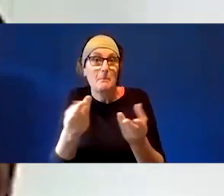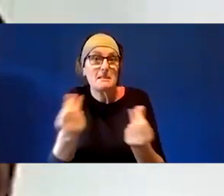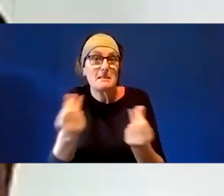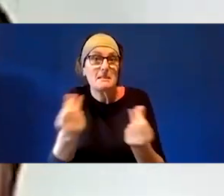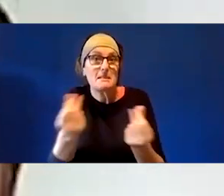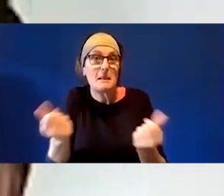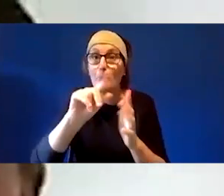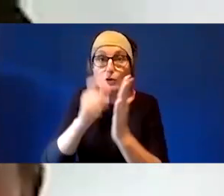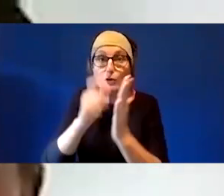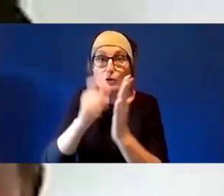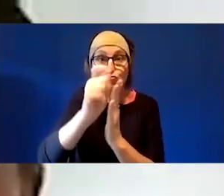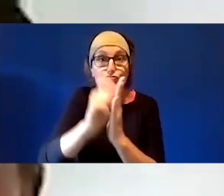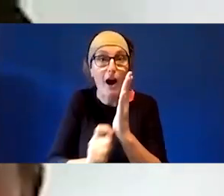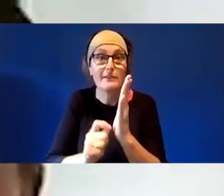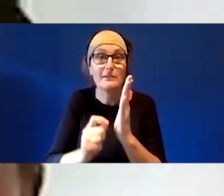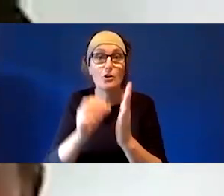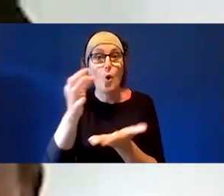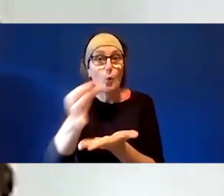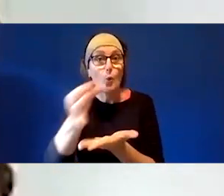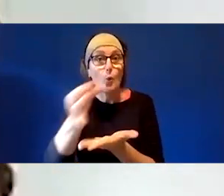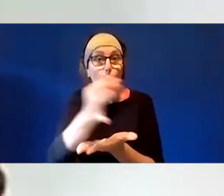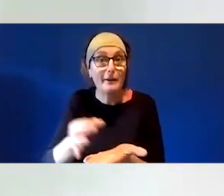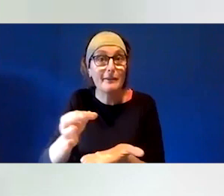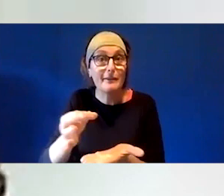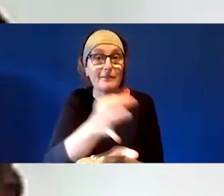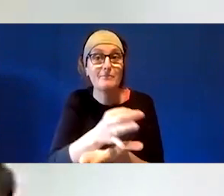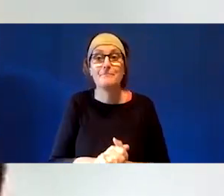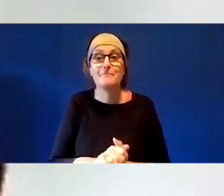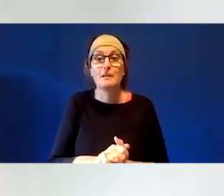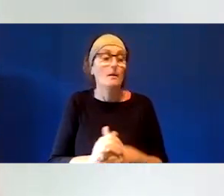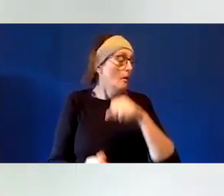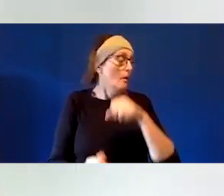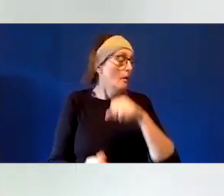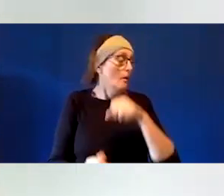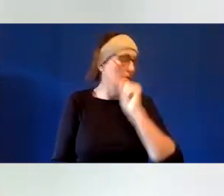Are there coins? When we did this the other day, Ian just carries a phone.